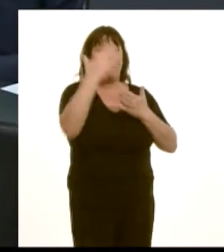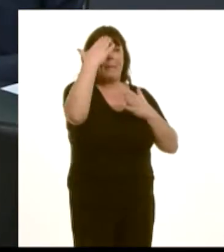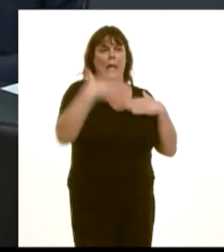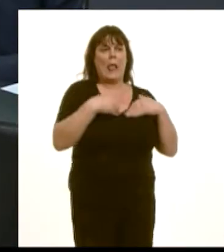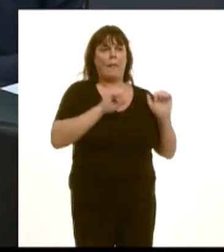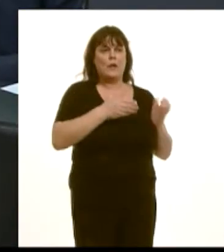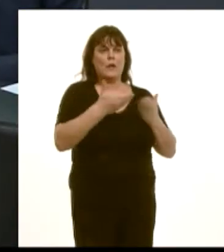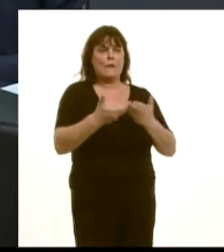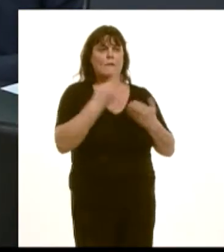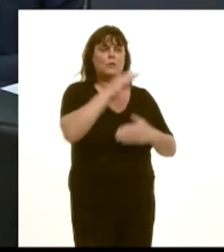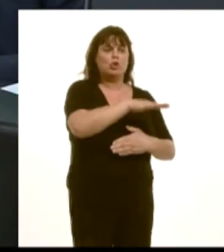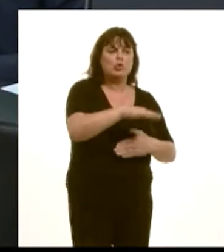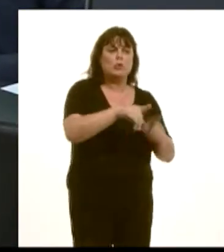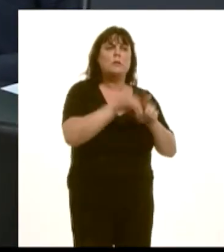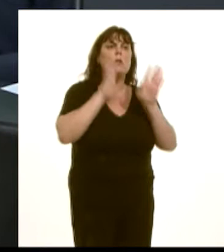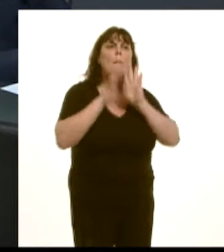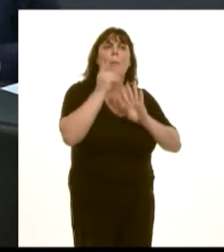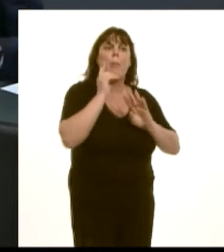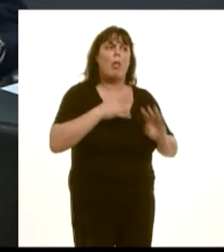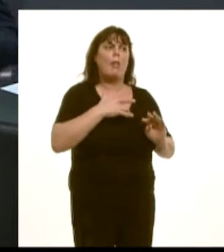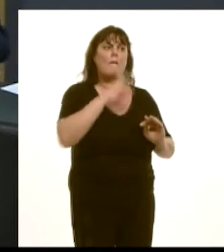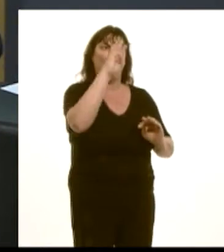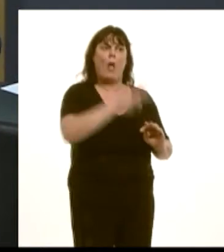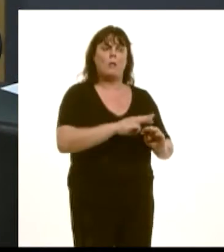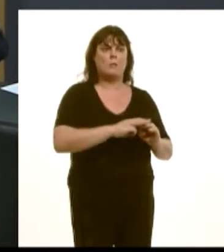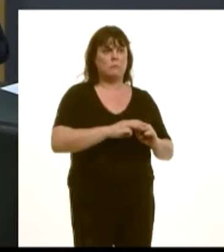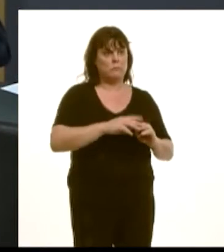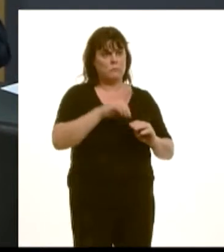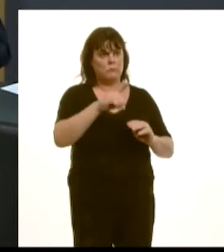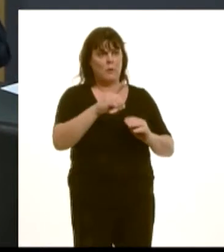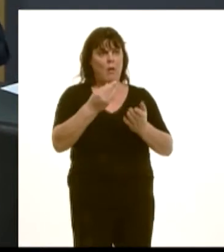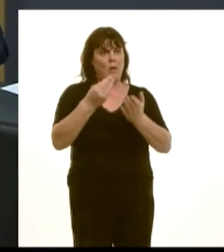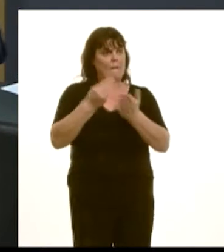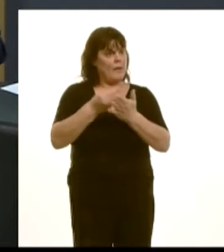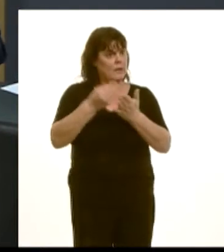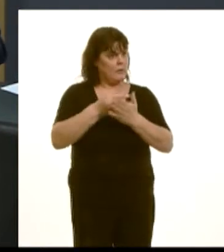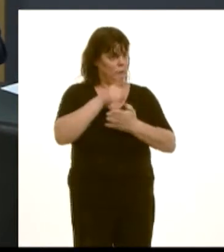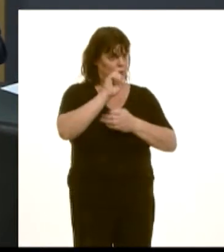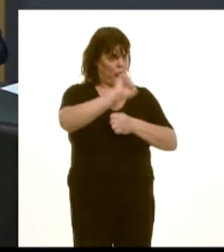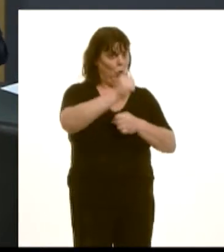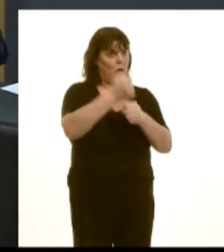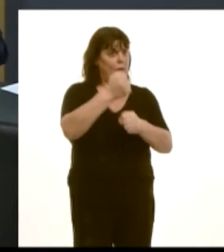in Wales. Are you confident that the funding allocated by your Government for mental health